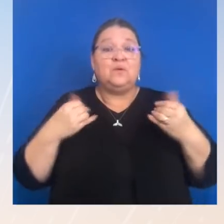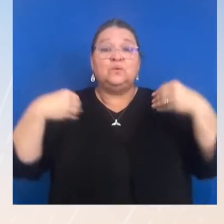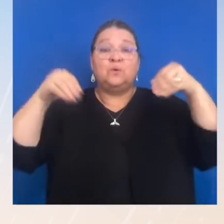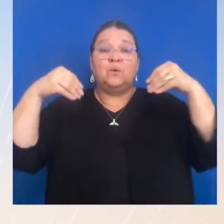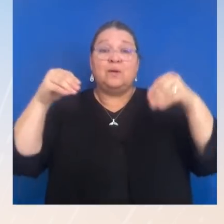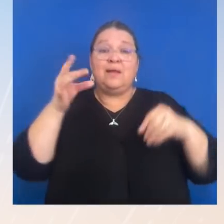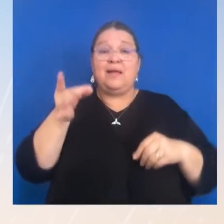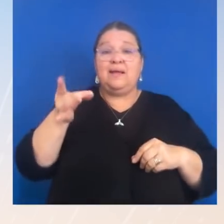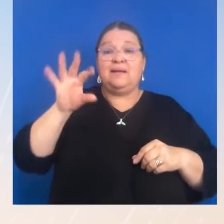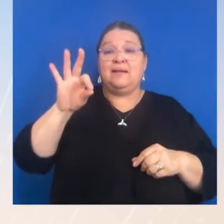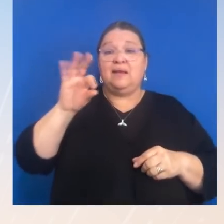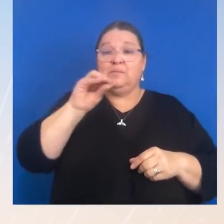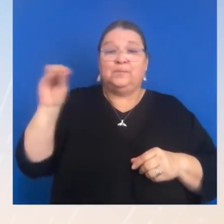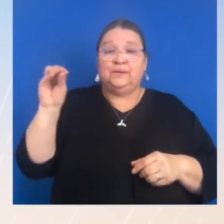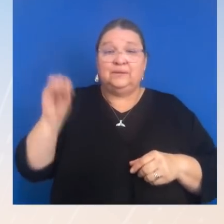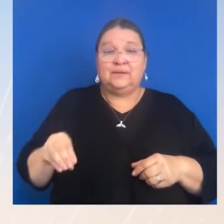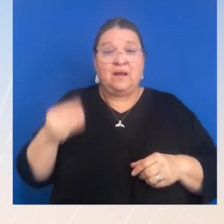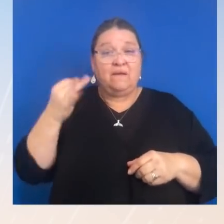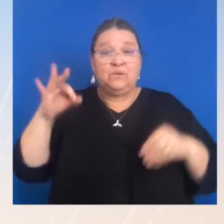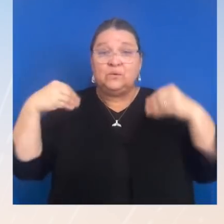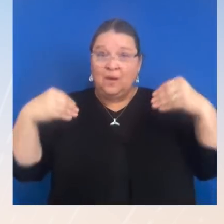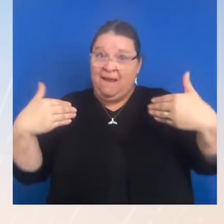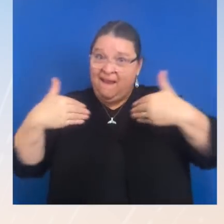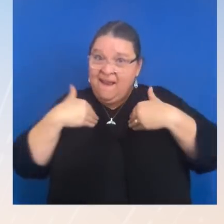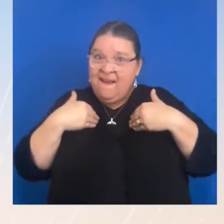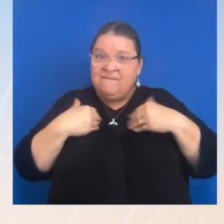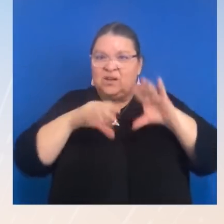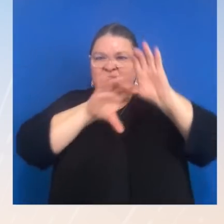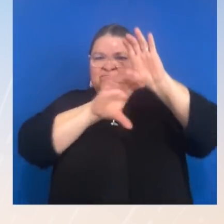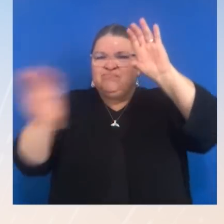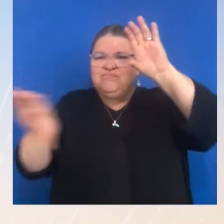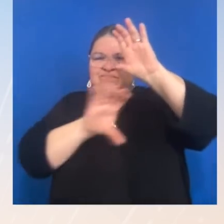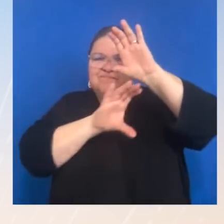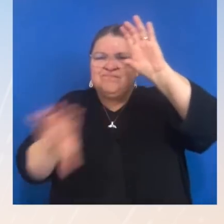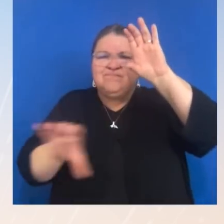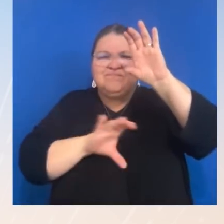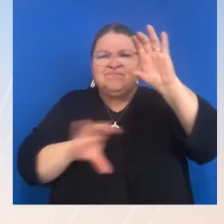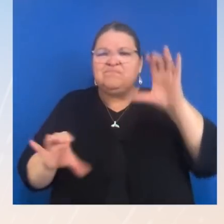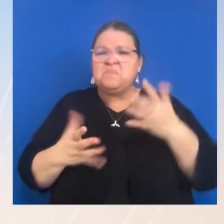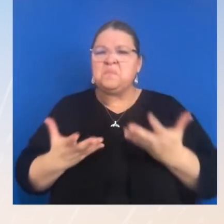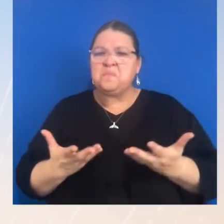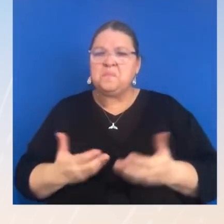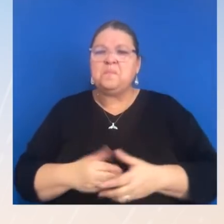of the Supply Chain Task Force and this President. It is also true that while the early stages